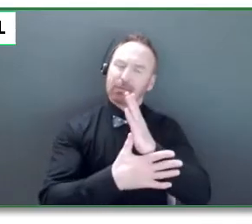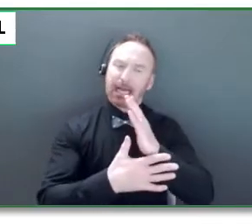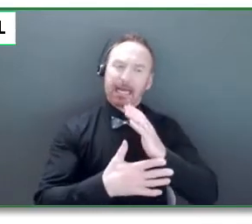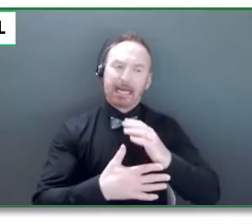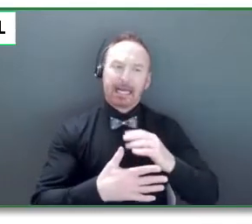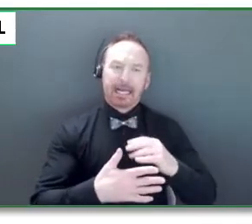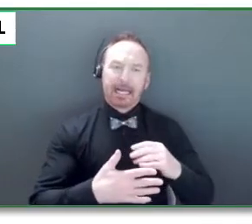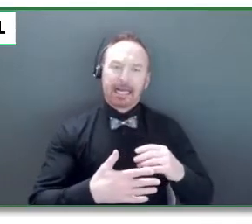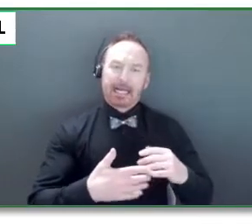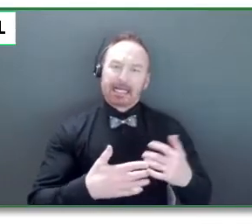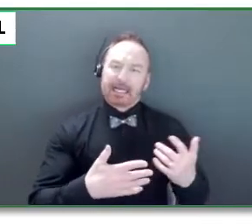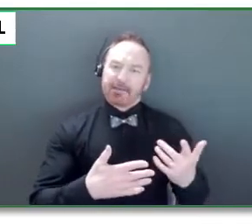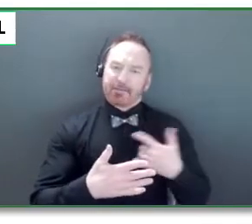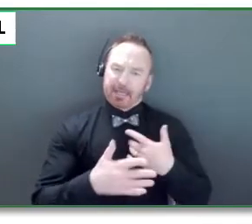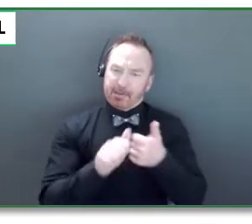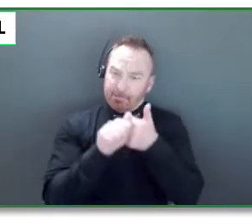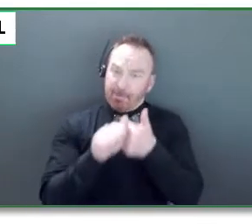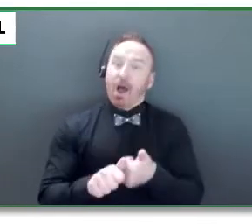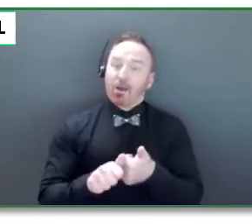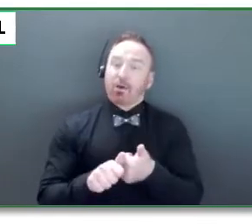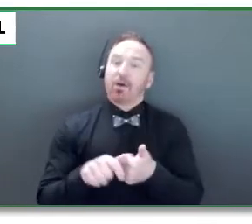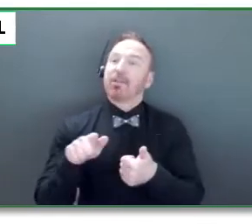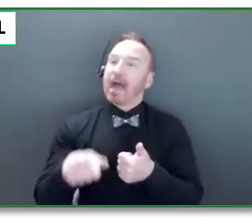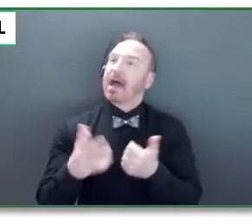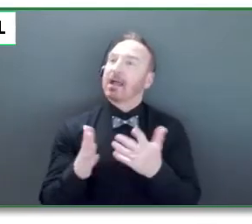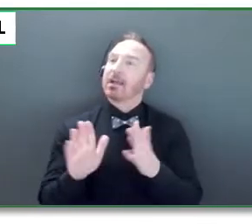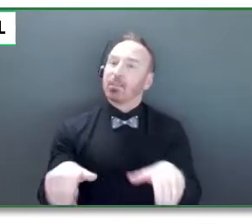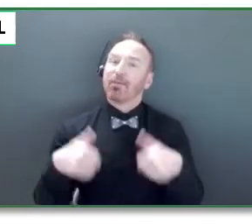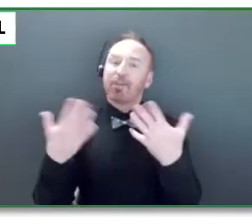Than you're going the right way and for